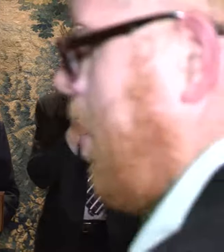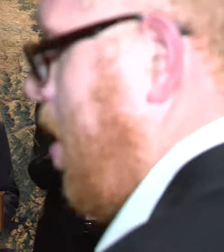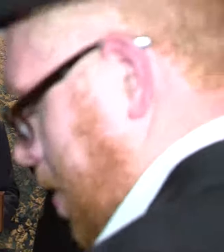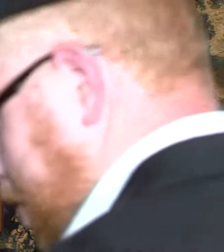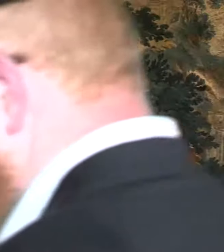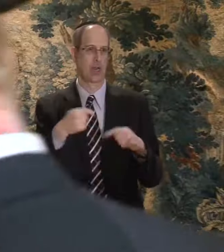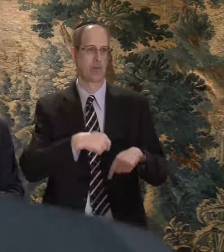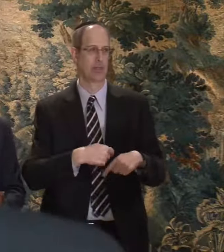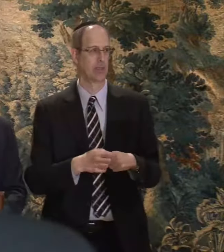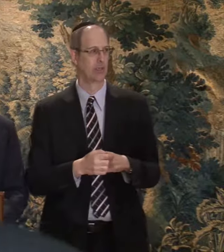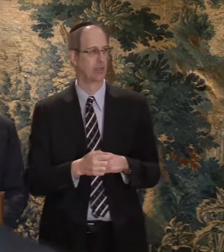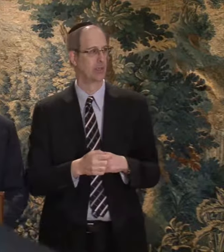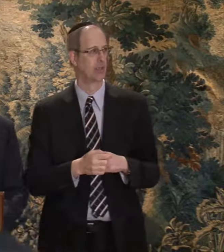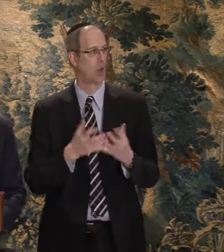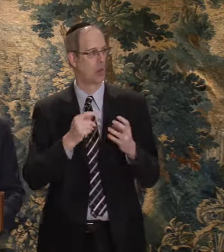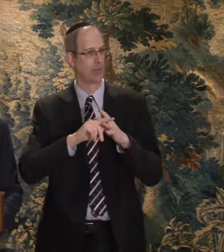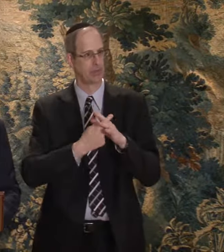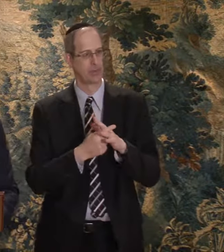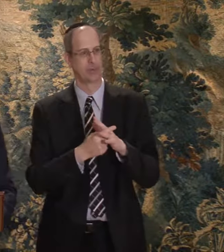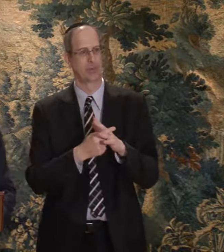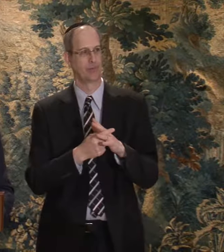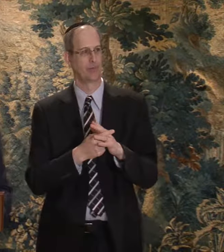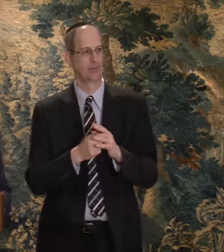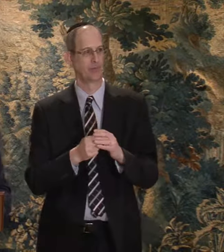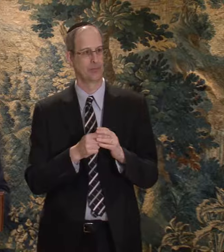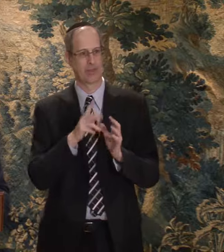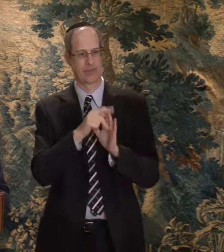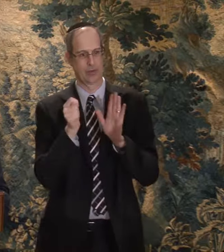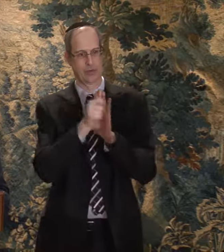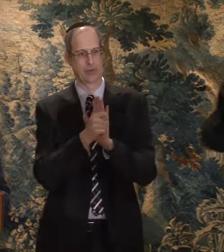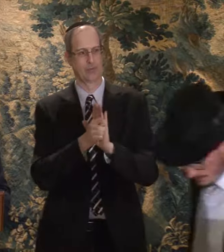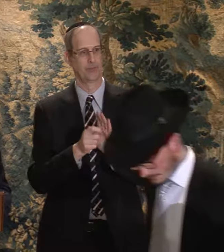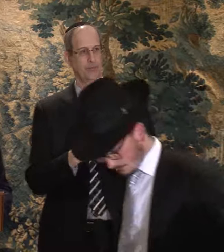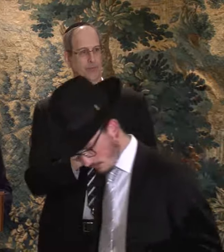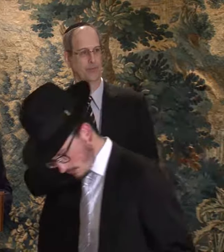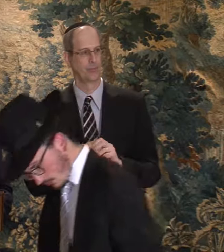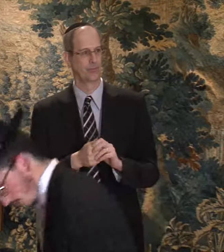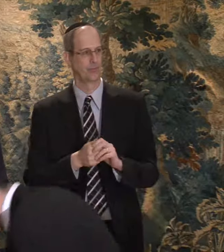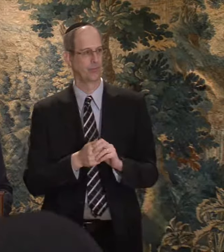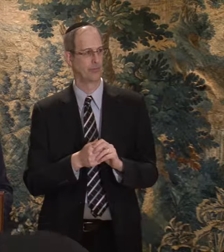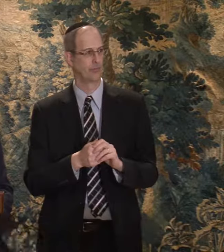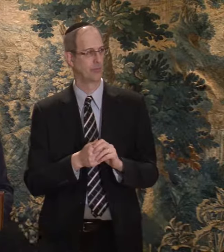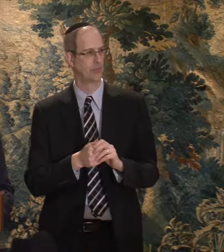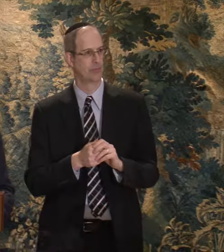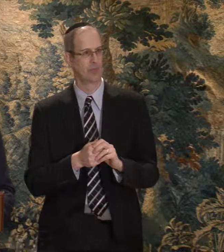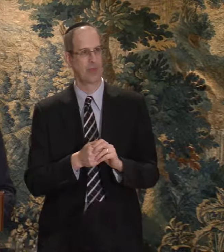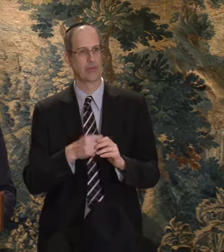we'd like to start off with a video presentation of the day to day life of